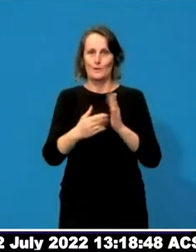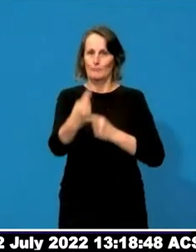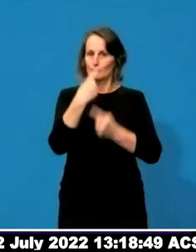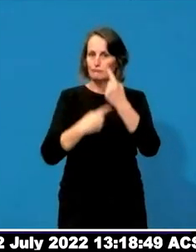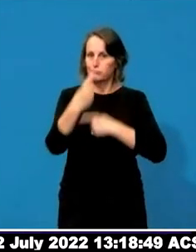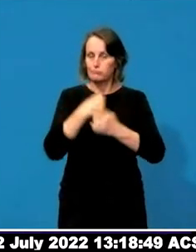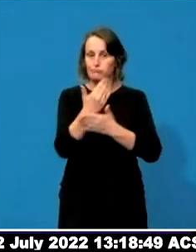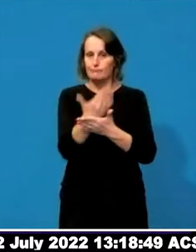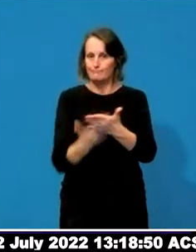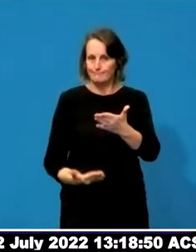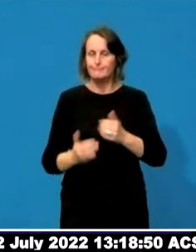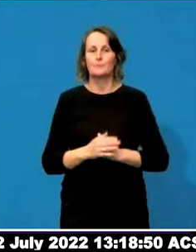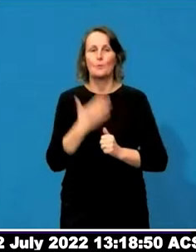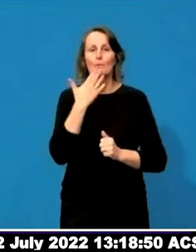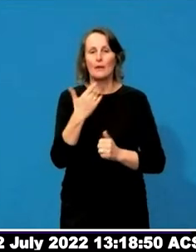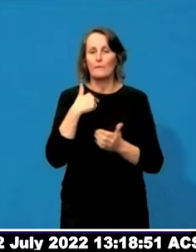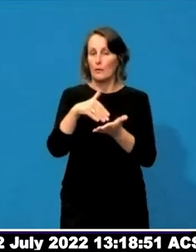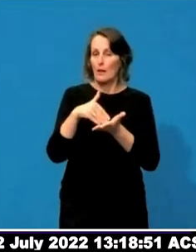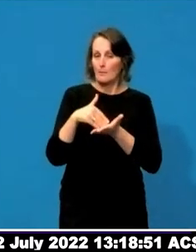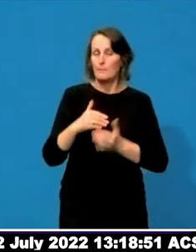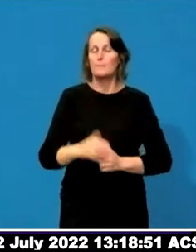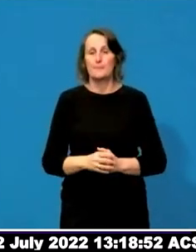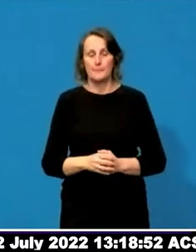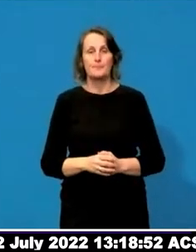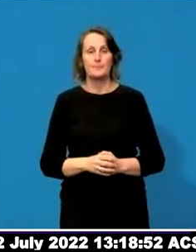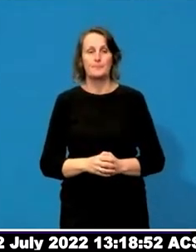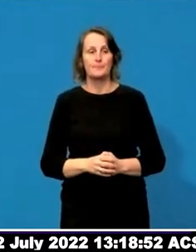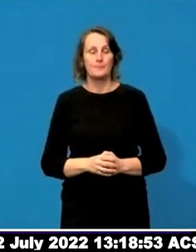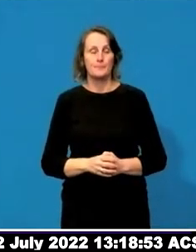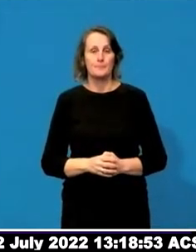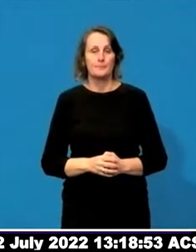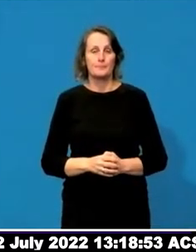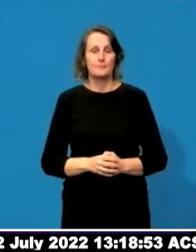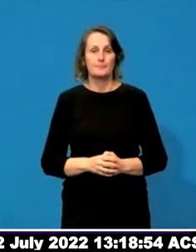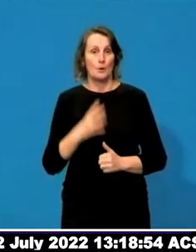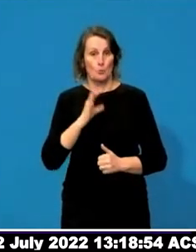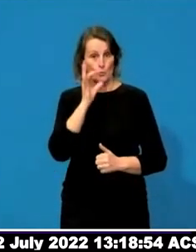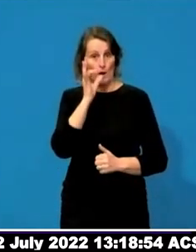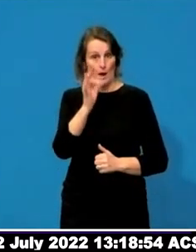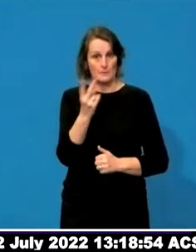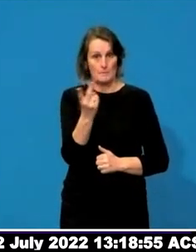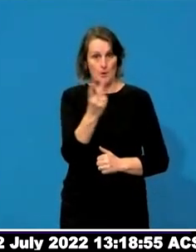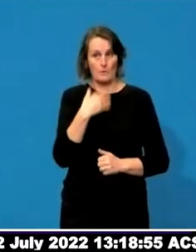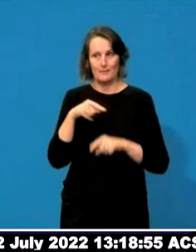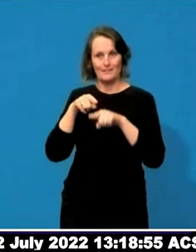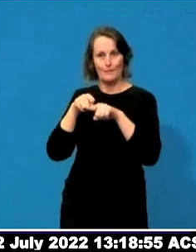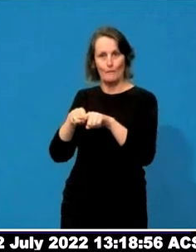We appreciate the assistance you are providing to the Royal Commission. Can I ask you, please, to follow the instructions of my associate,